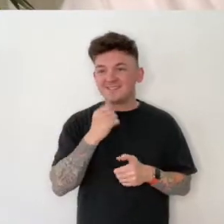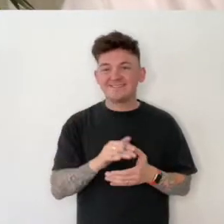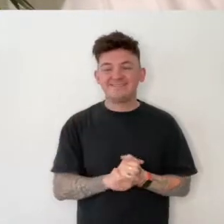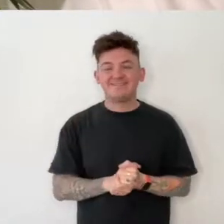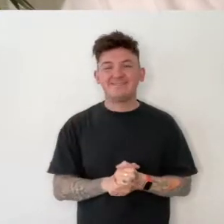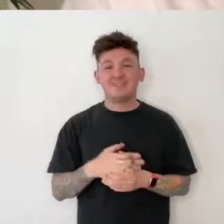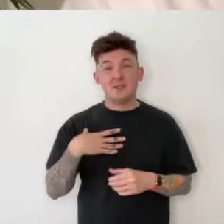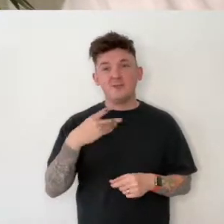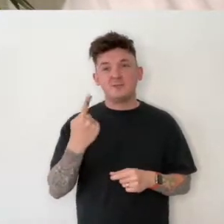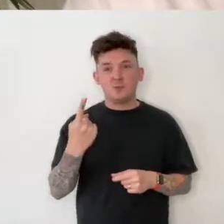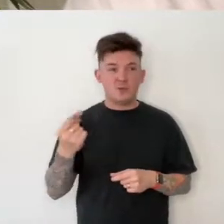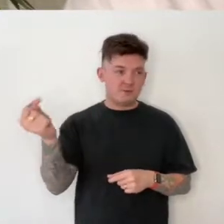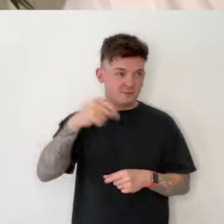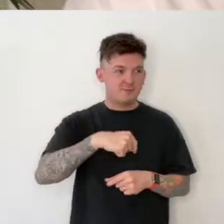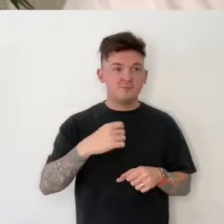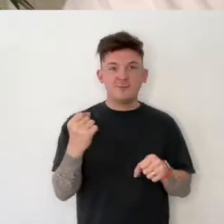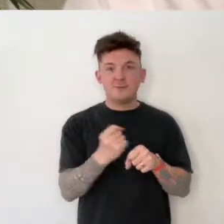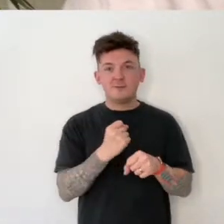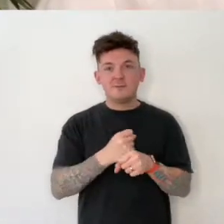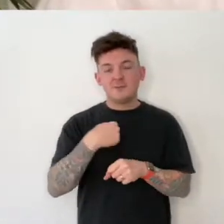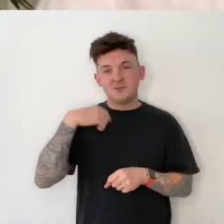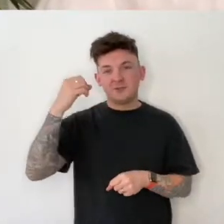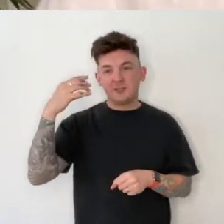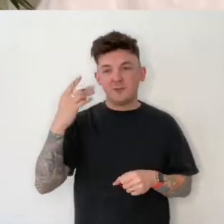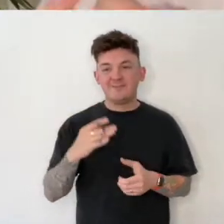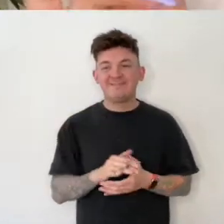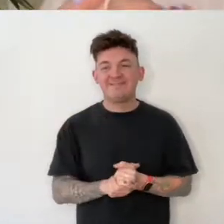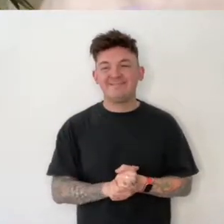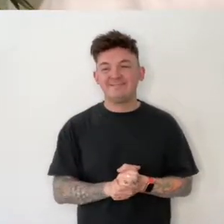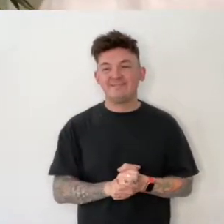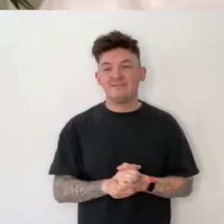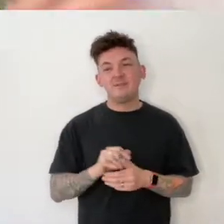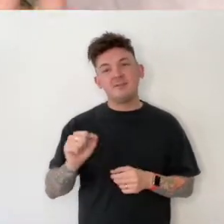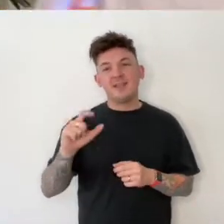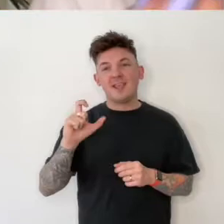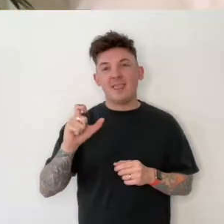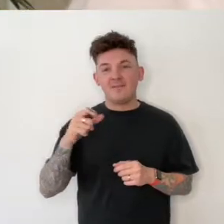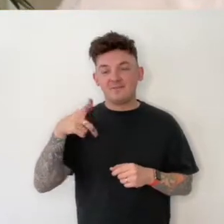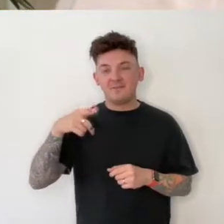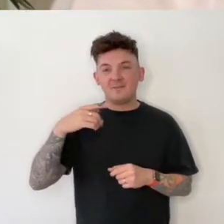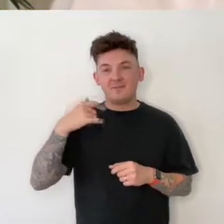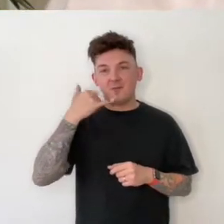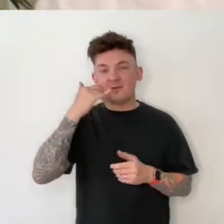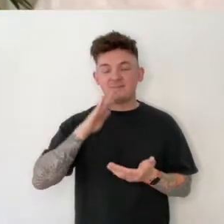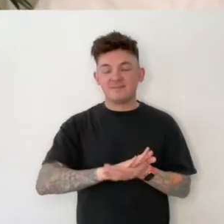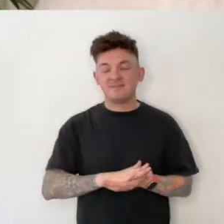over i don't know if that counts as an occasion. Cathy's phone died so we're waiting for her